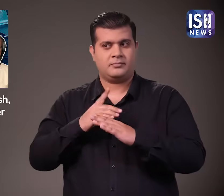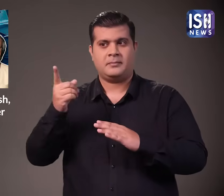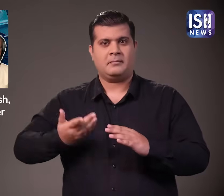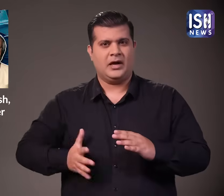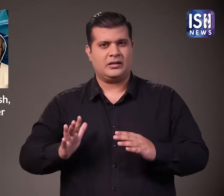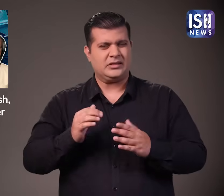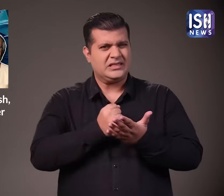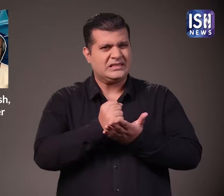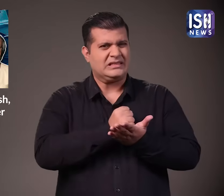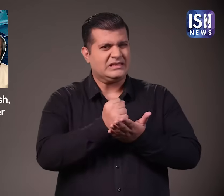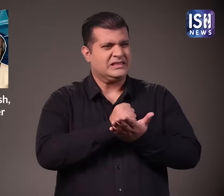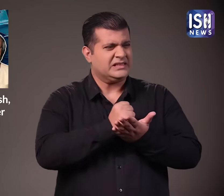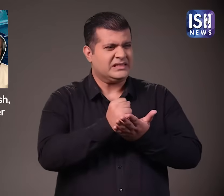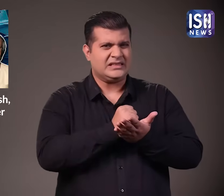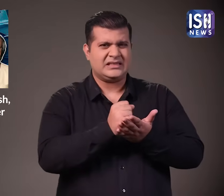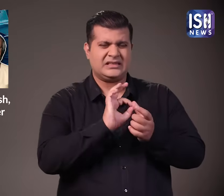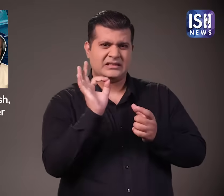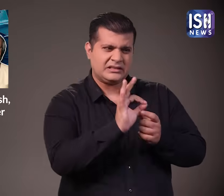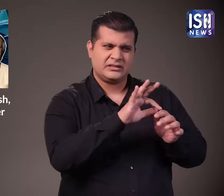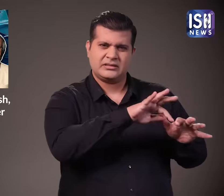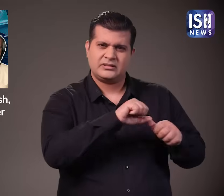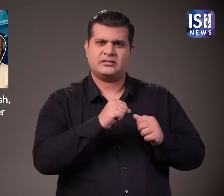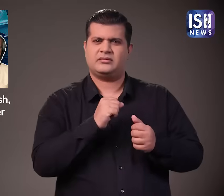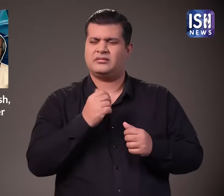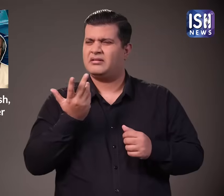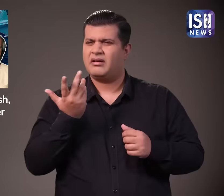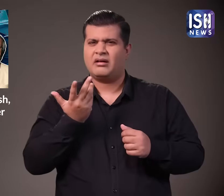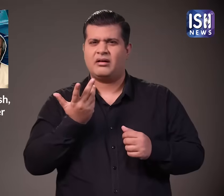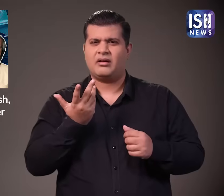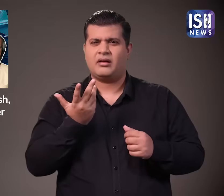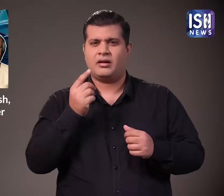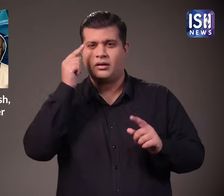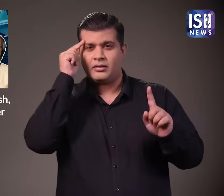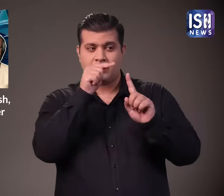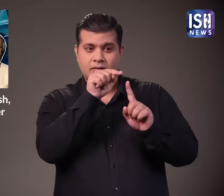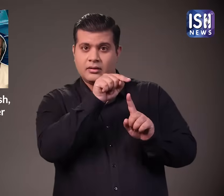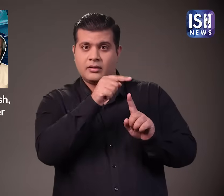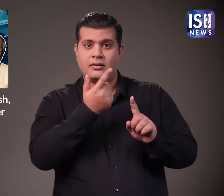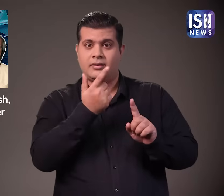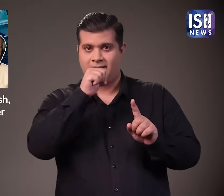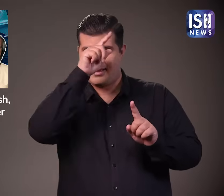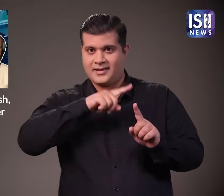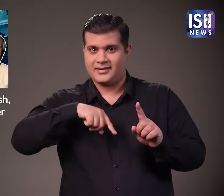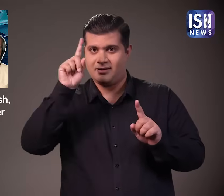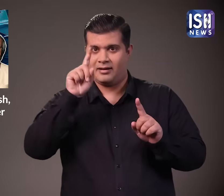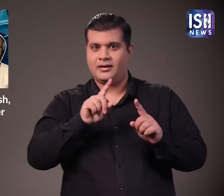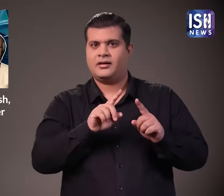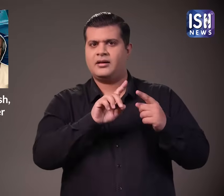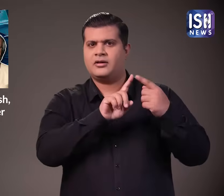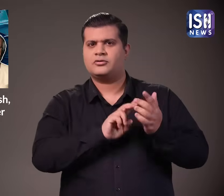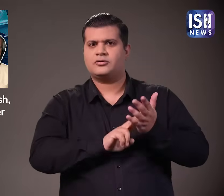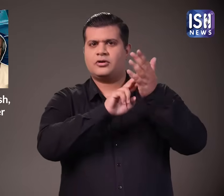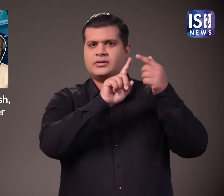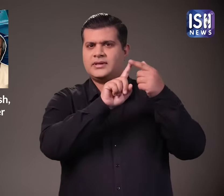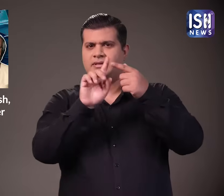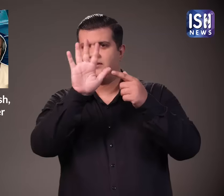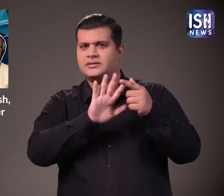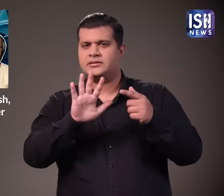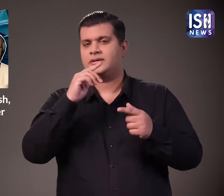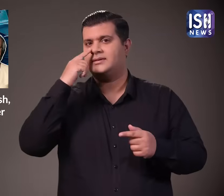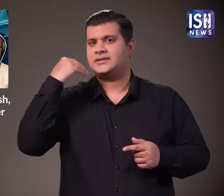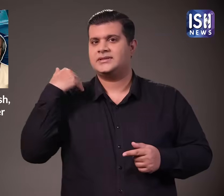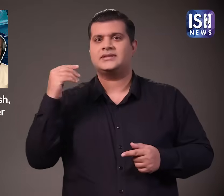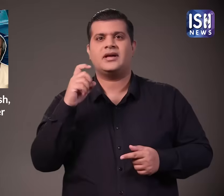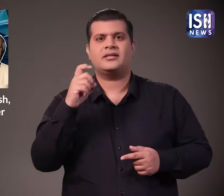Bangladesh's growing influence has raised concerns in India’s northeastern states, i.e. the Seven Sister States.